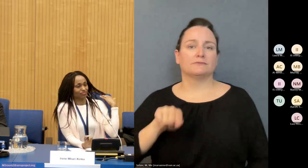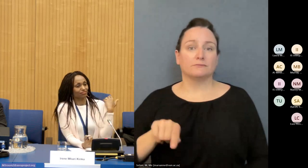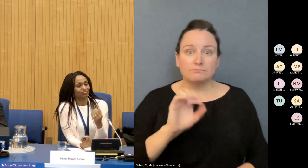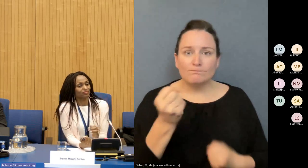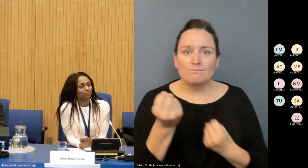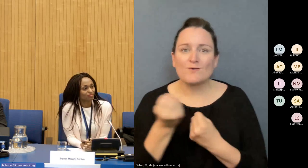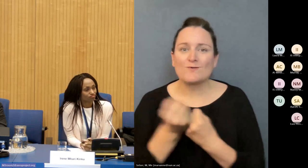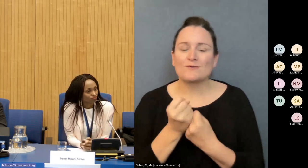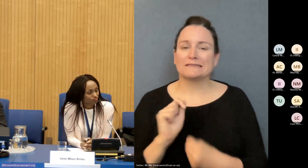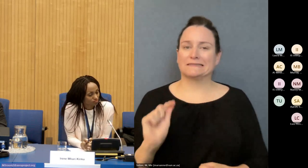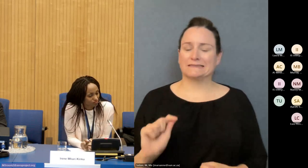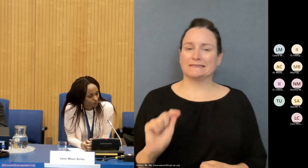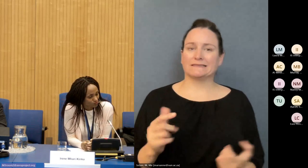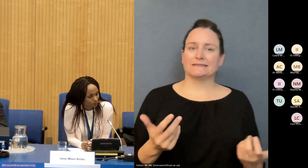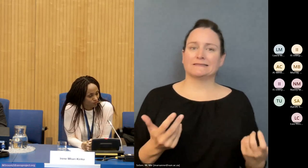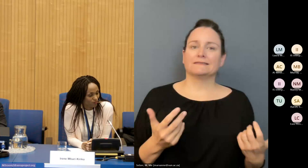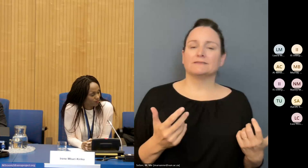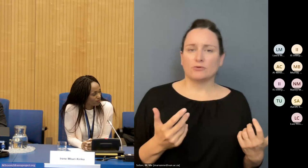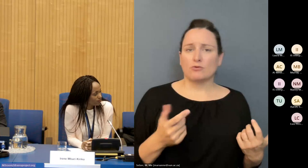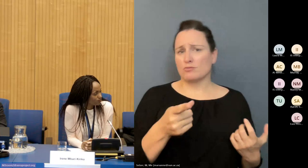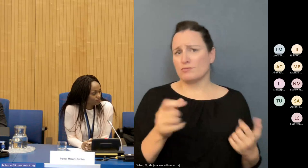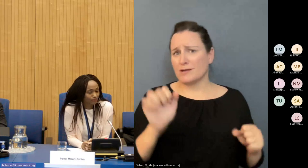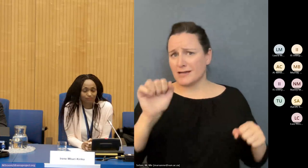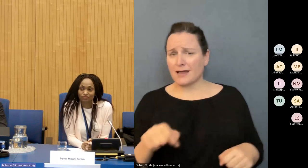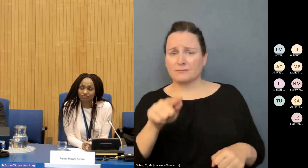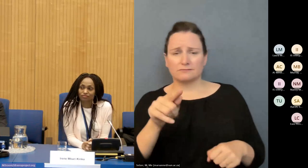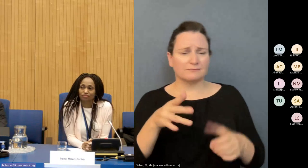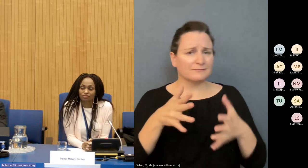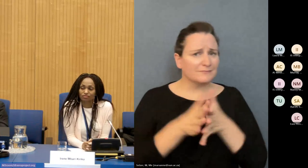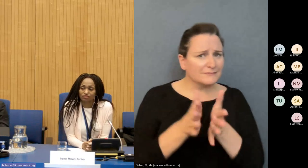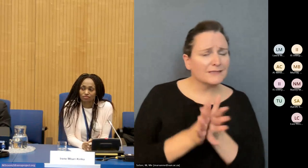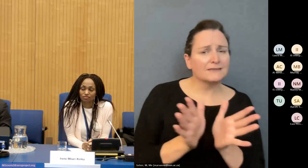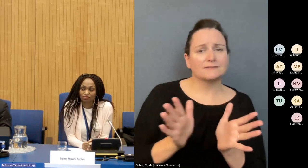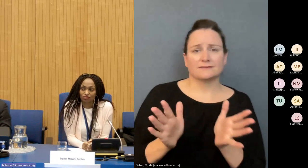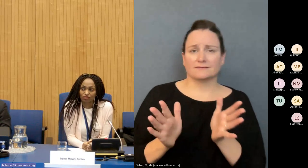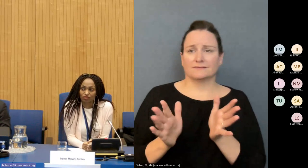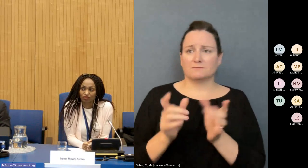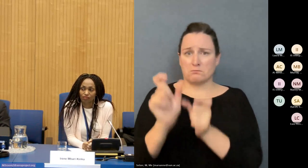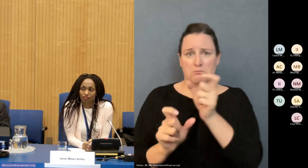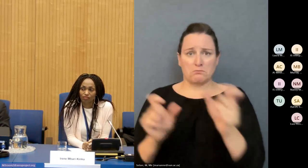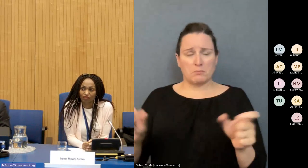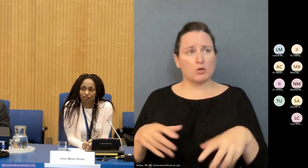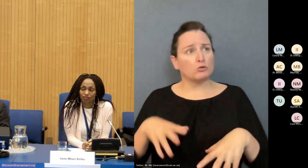this interventions are, and how they have been received and what your learnings are,